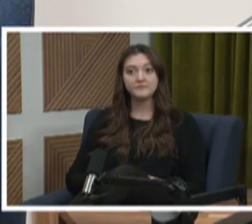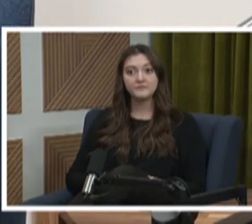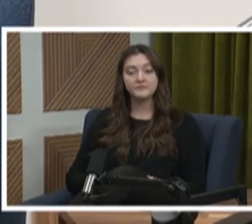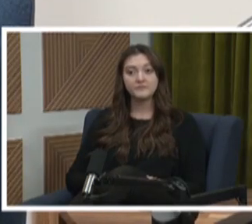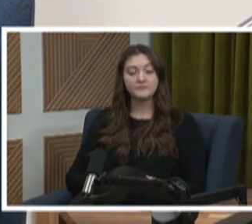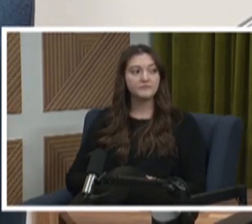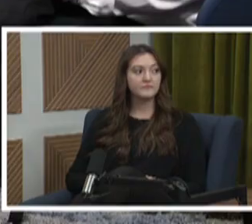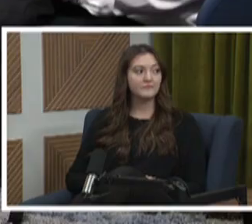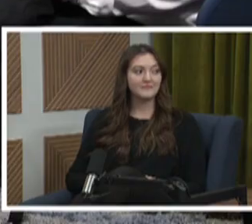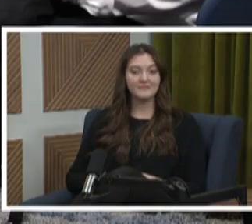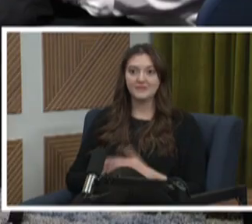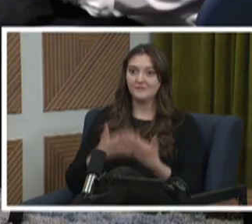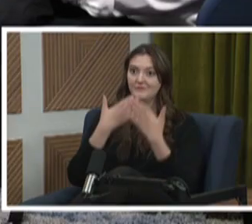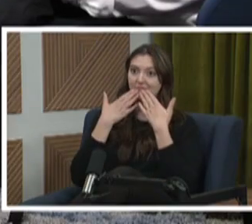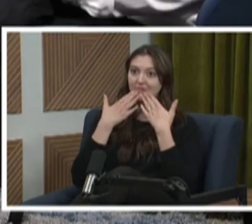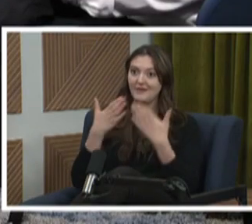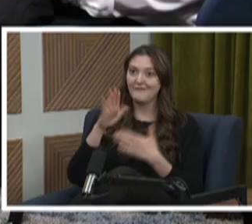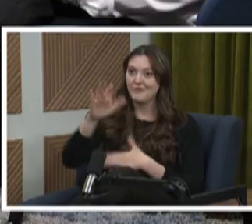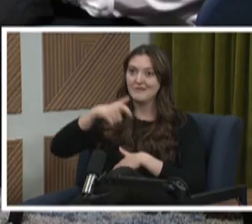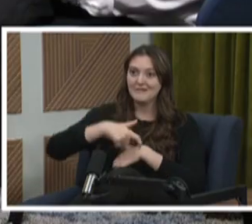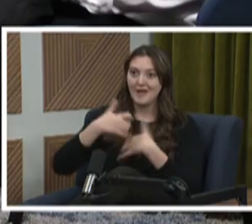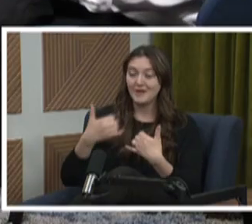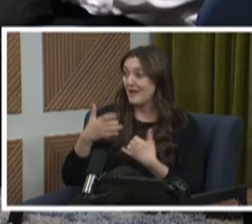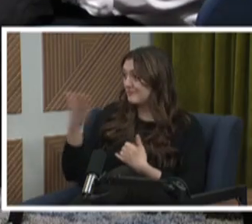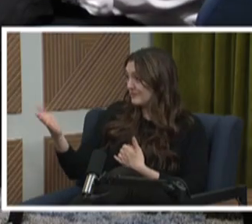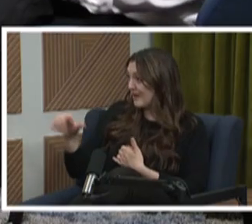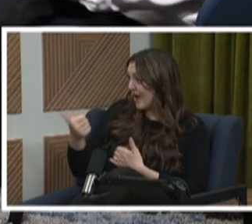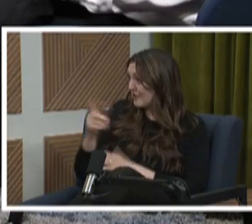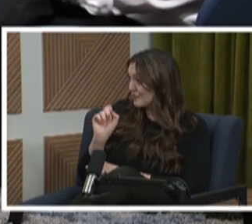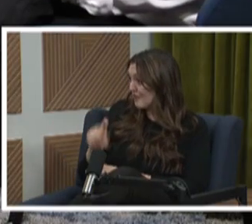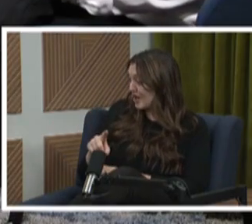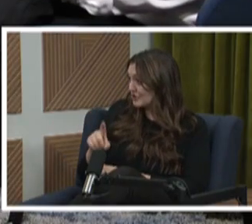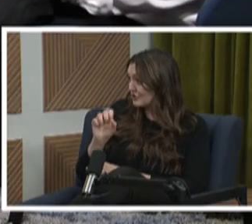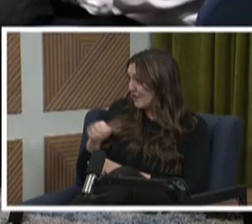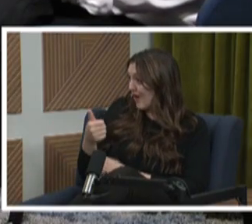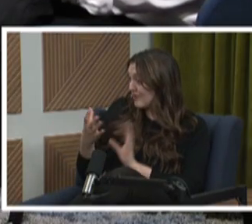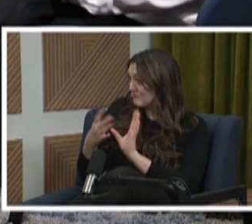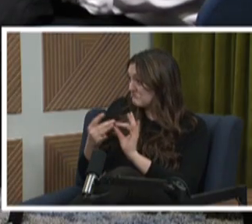We are very grateful for your time today. Ellie, did you have any other questions or anything else that we should cover?